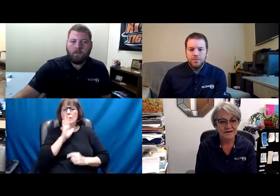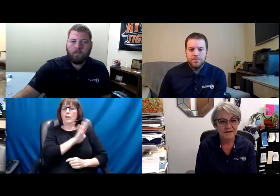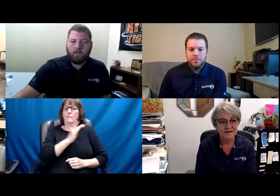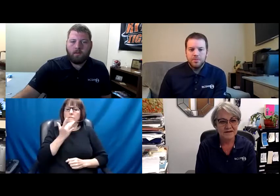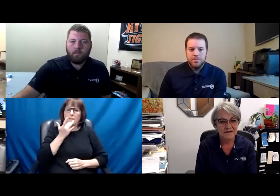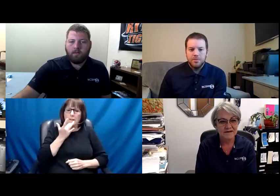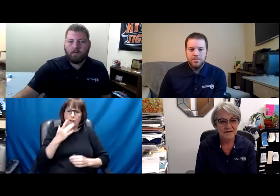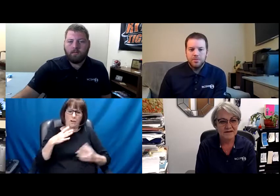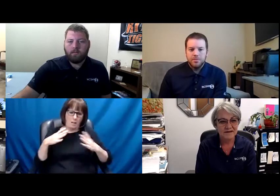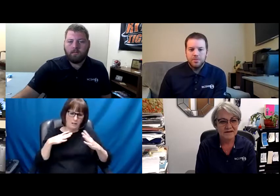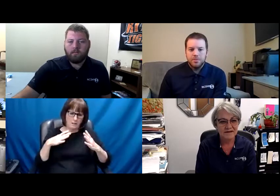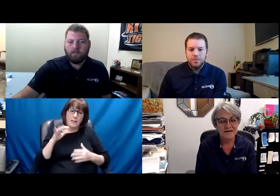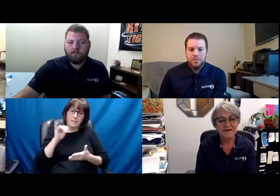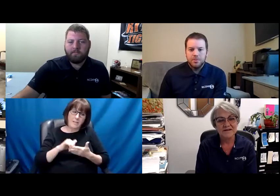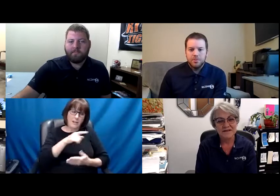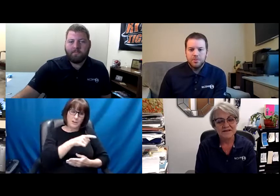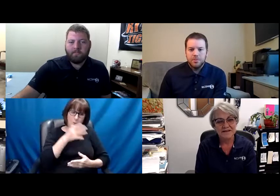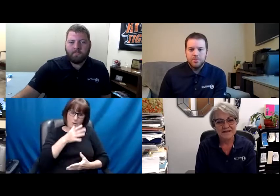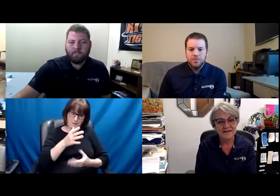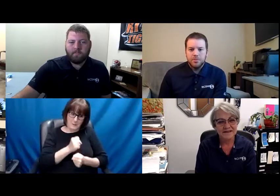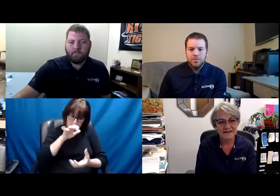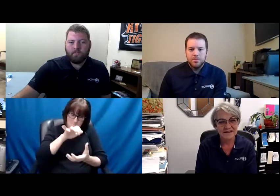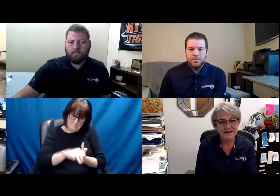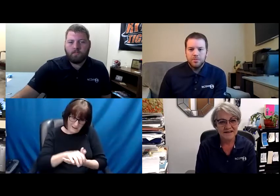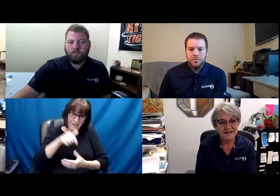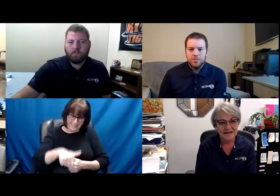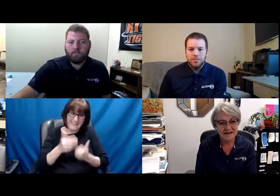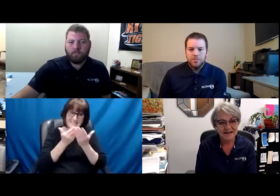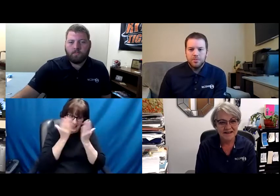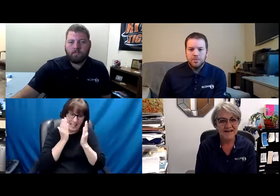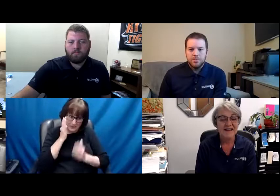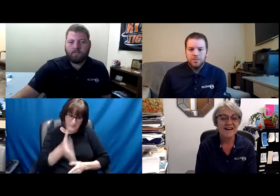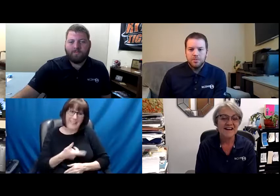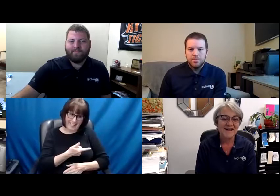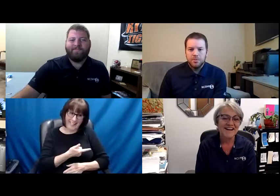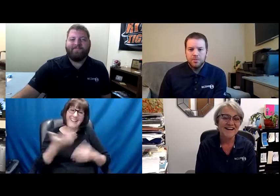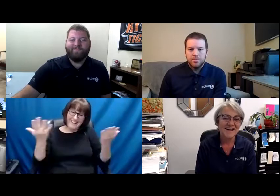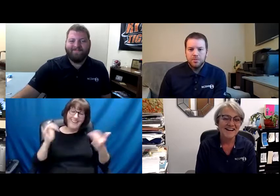so much so that she's getting married this Halloween so that'll be a date to remember for her